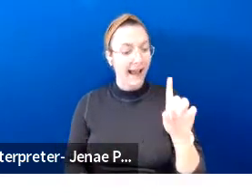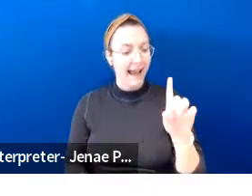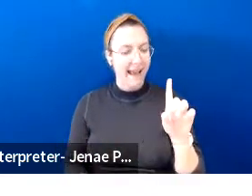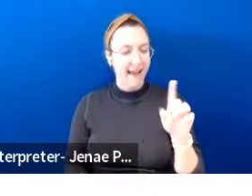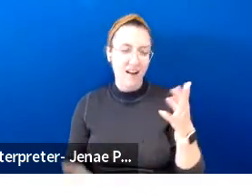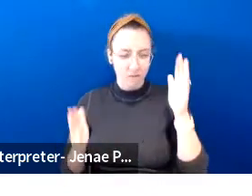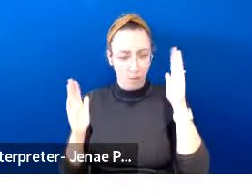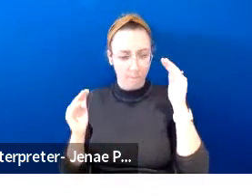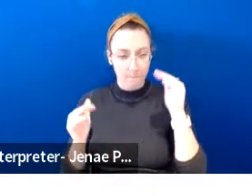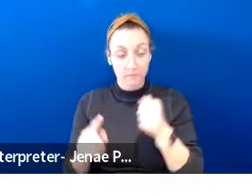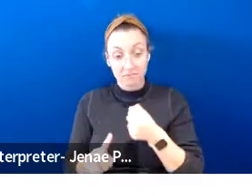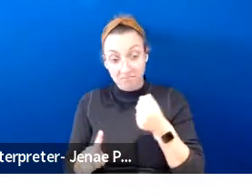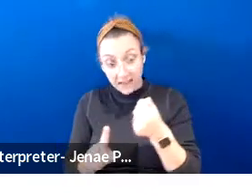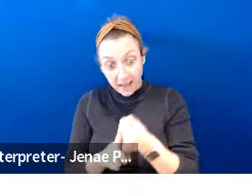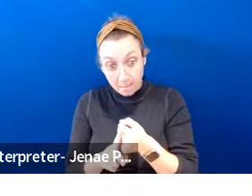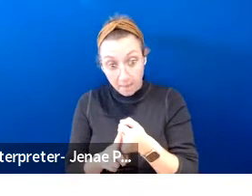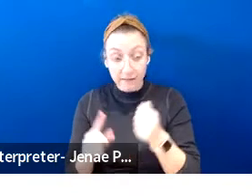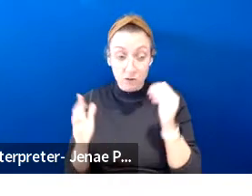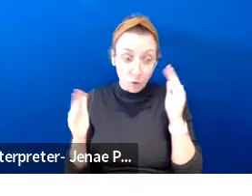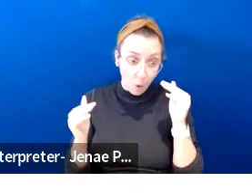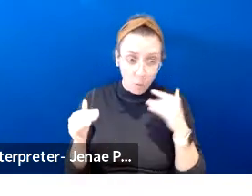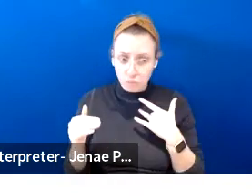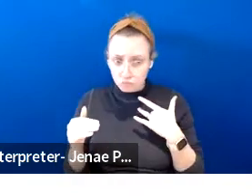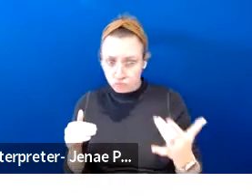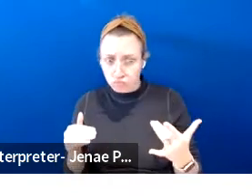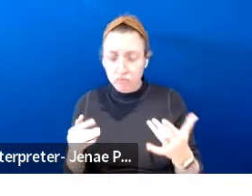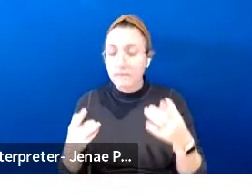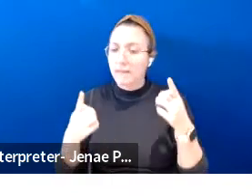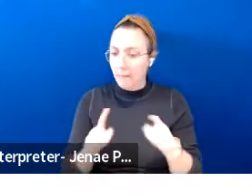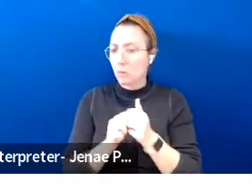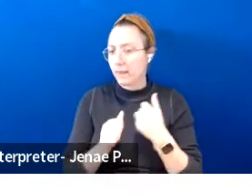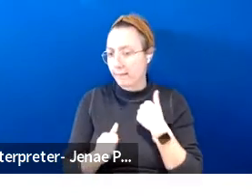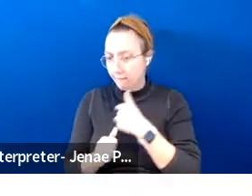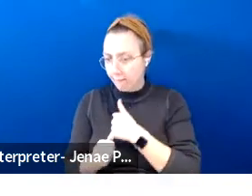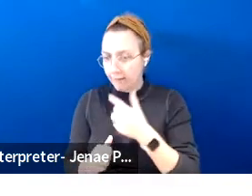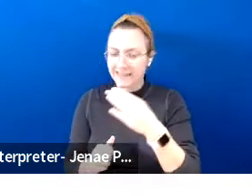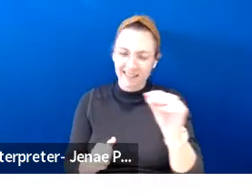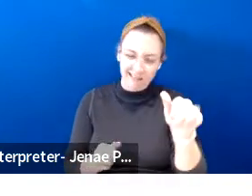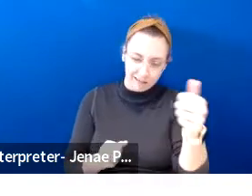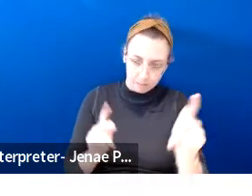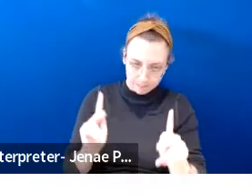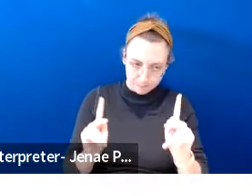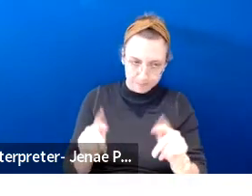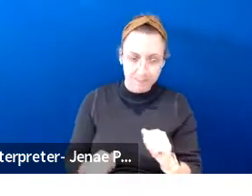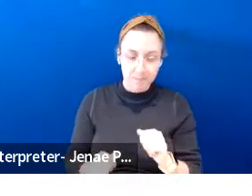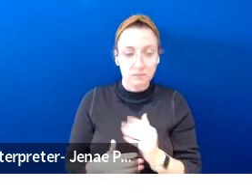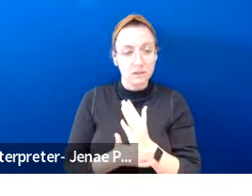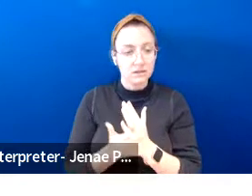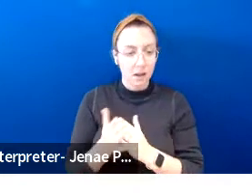Impacts to hope that that happen with us and others will do some measuring of your own hope.